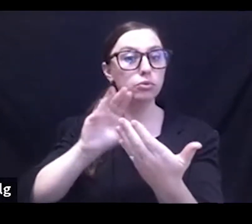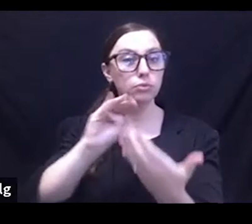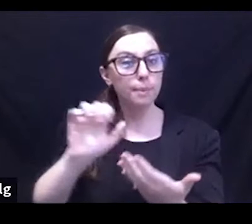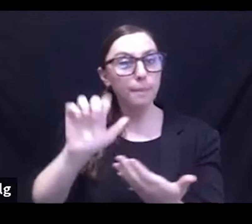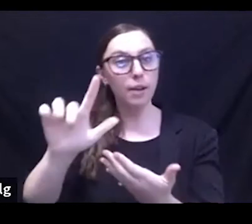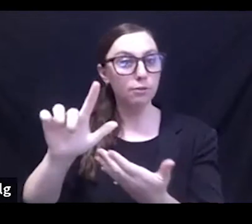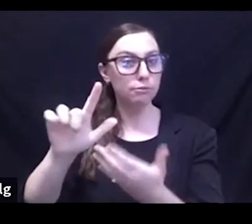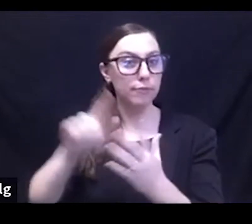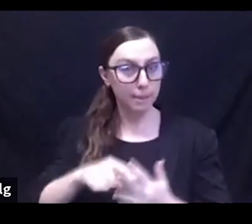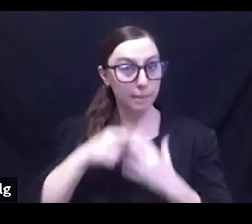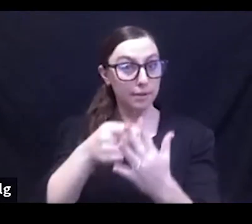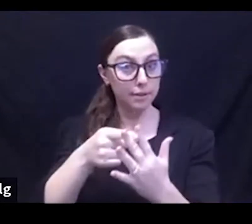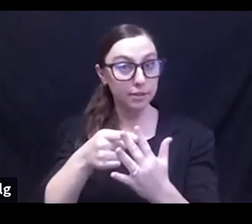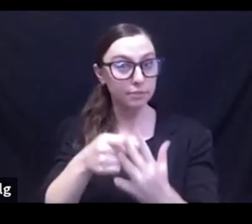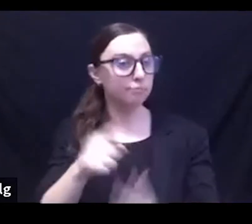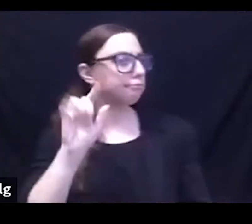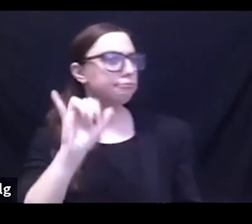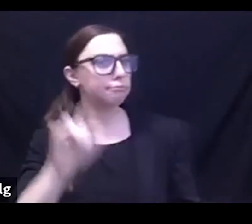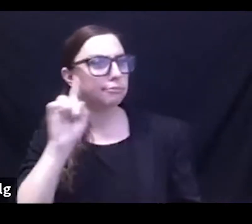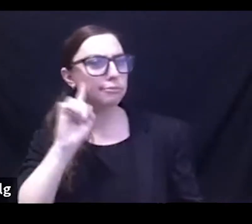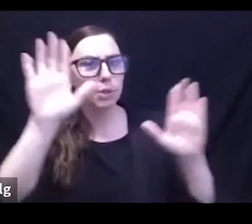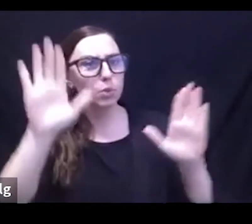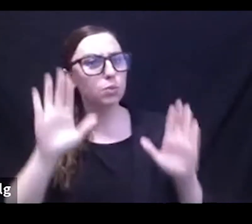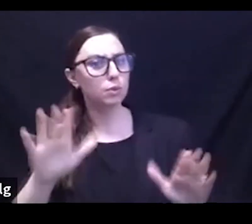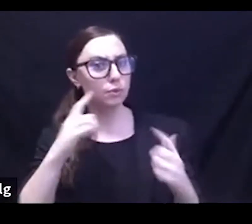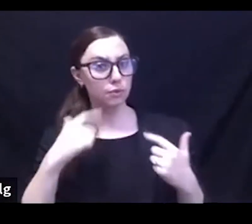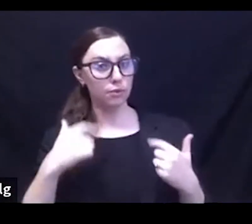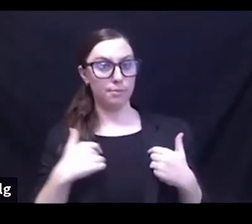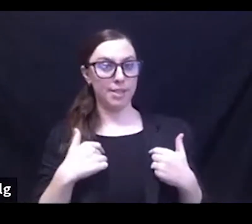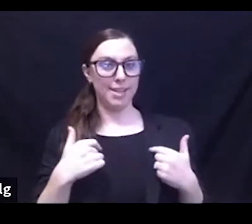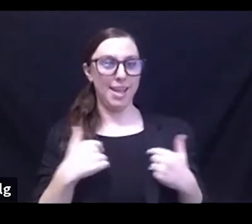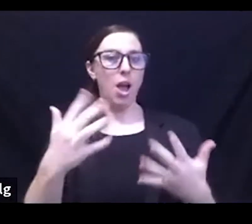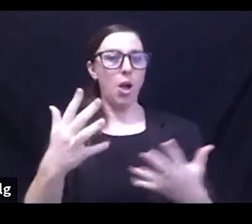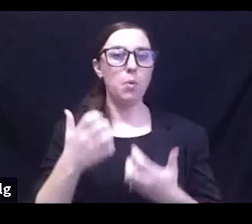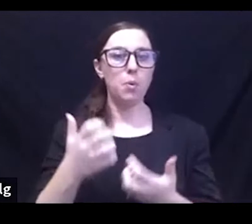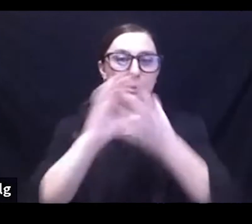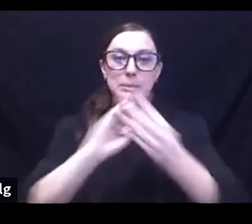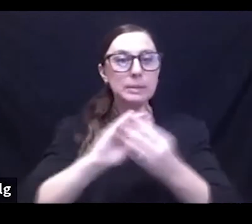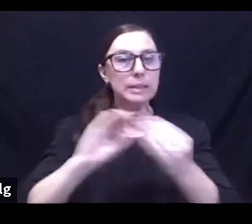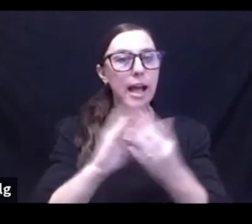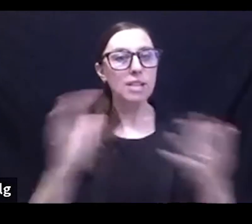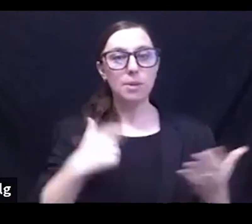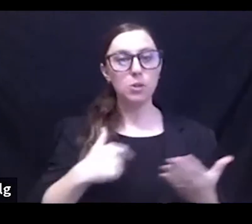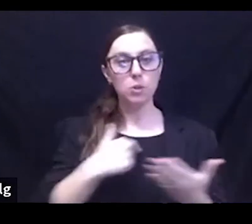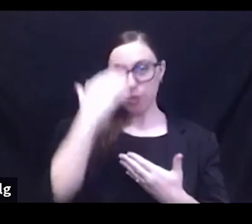first place? Marc: That sounds great to me. I want to share as much as we know with the folks that have gathered and